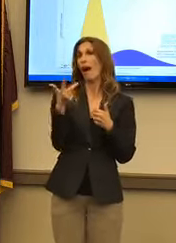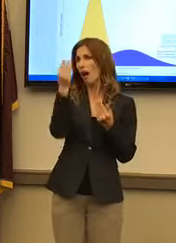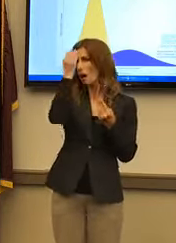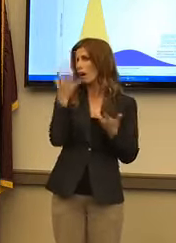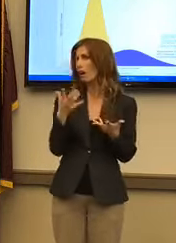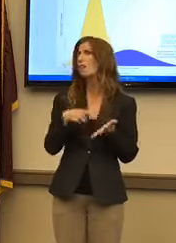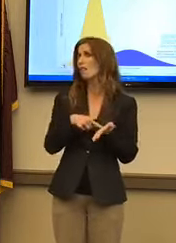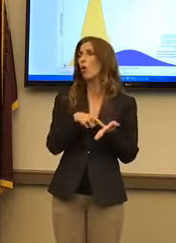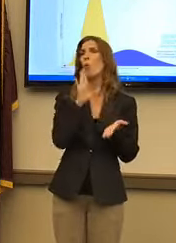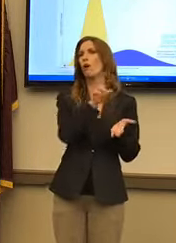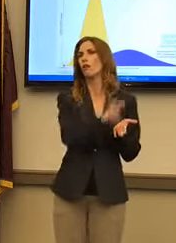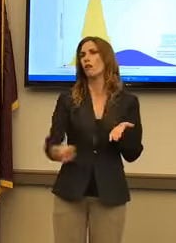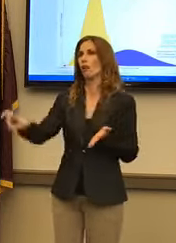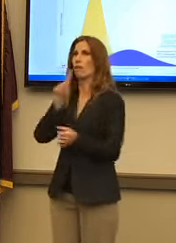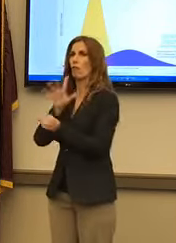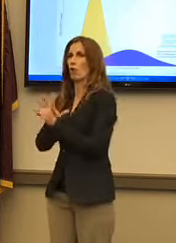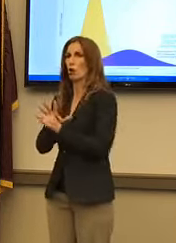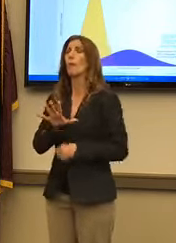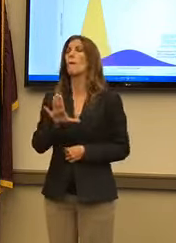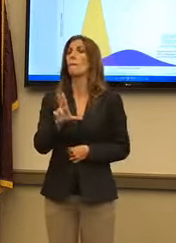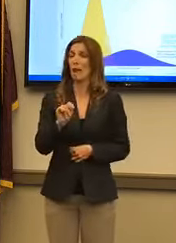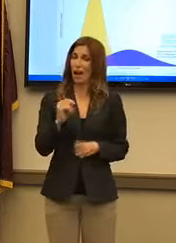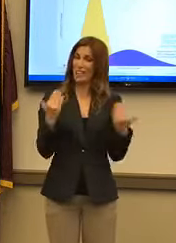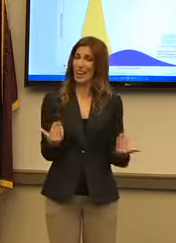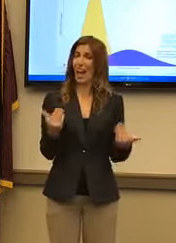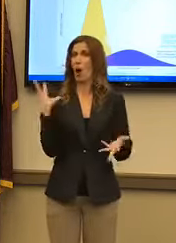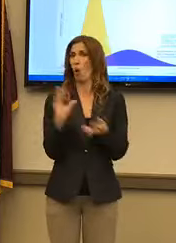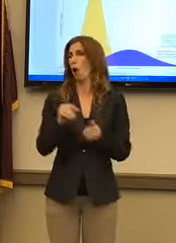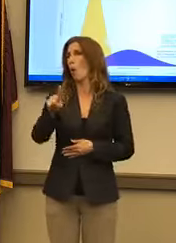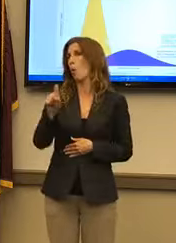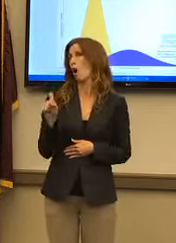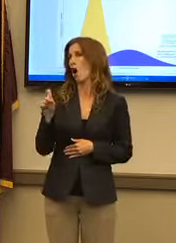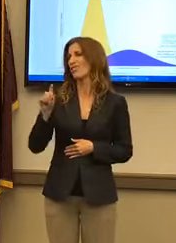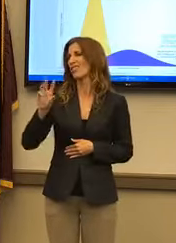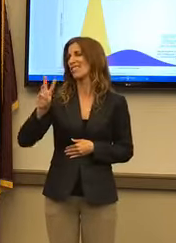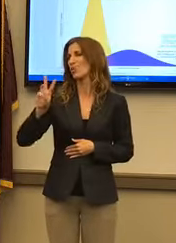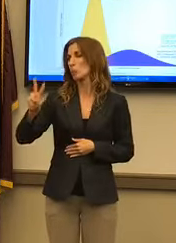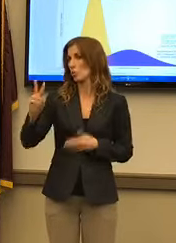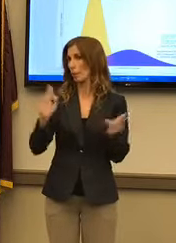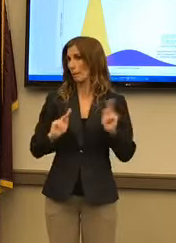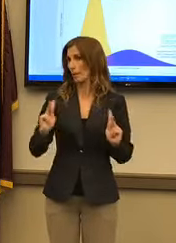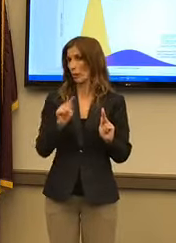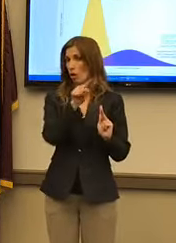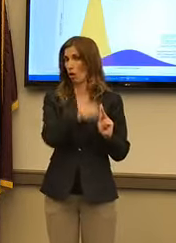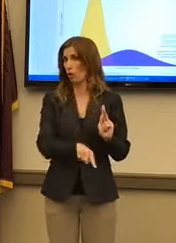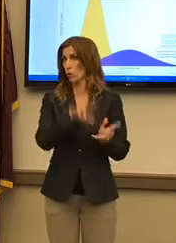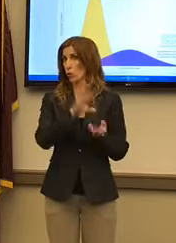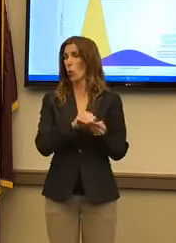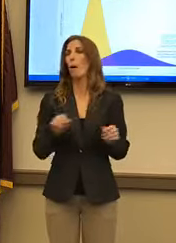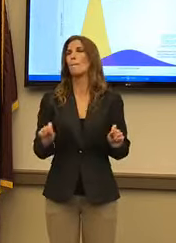the confirmed positive but as of right now we have 162 total probable deaths